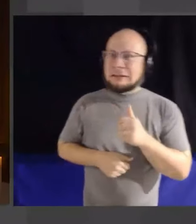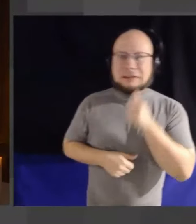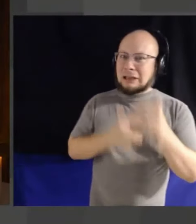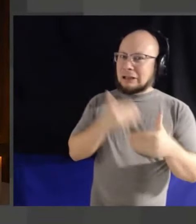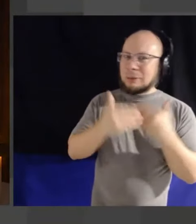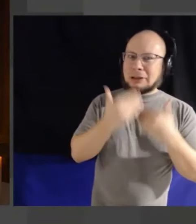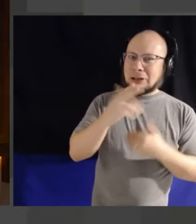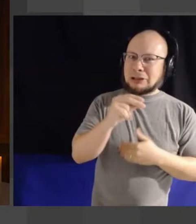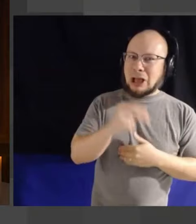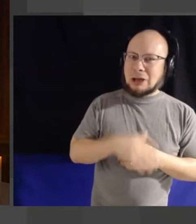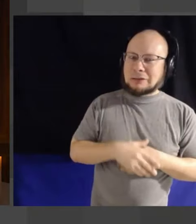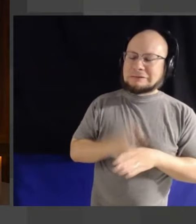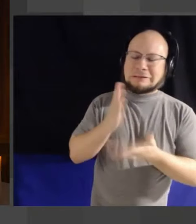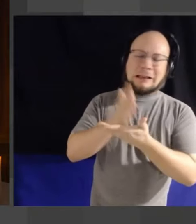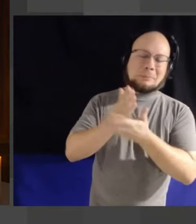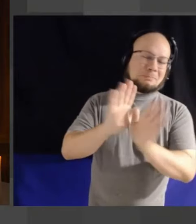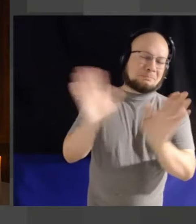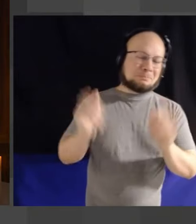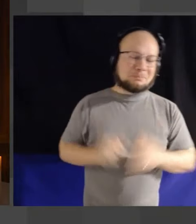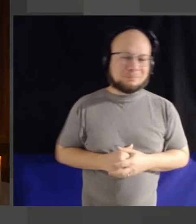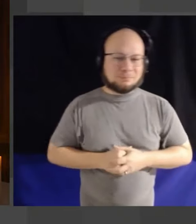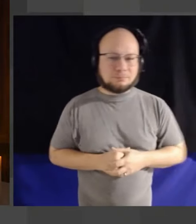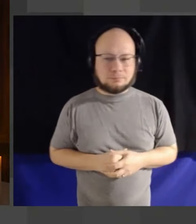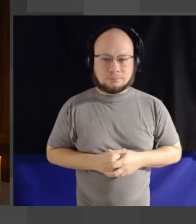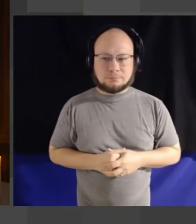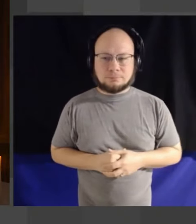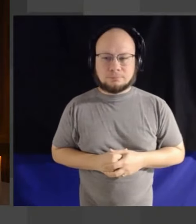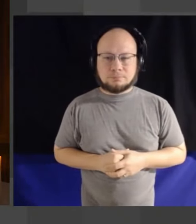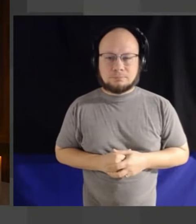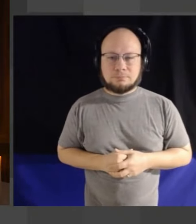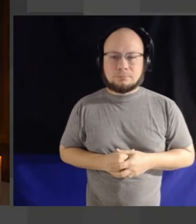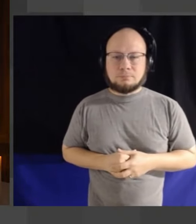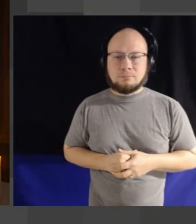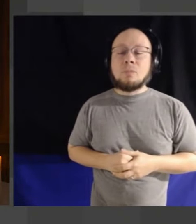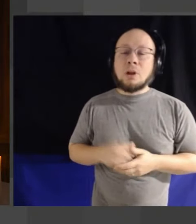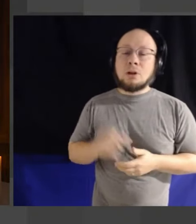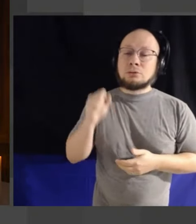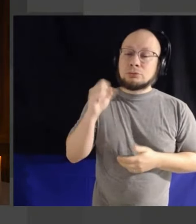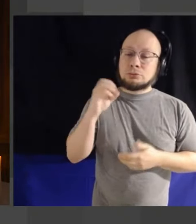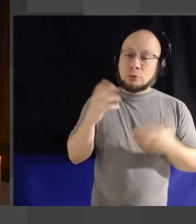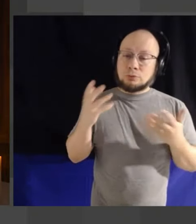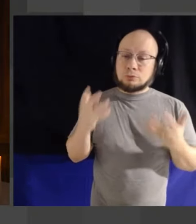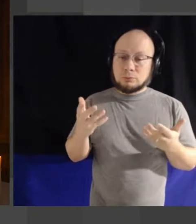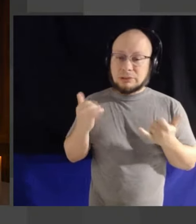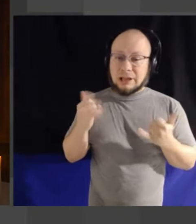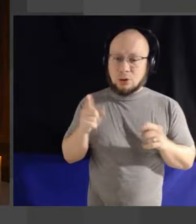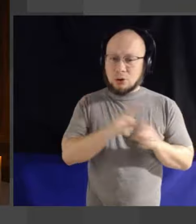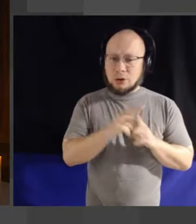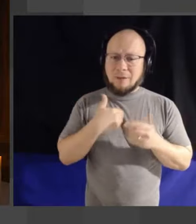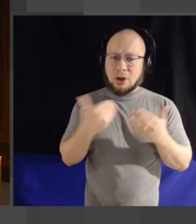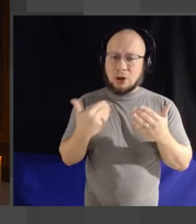ADVENTURERS DEAL WITH THE RAVAGERS. NOT VERY WELL.